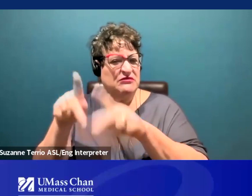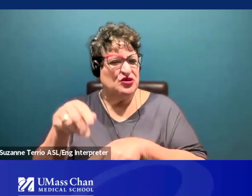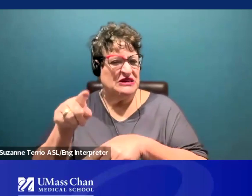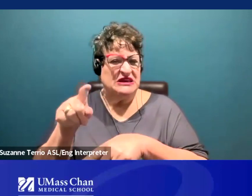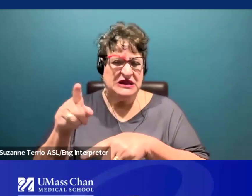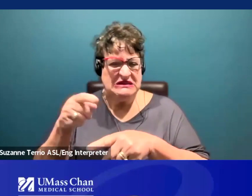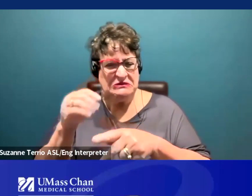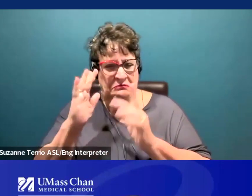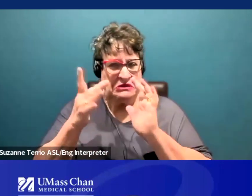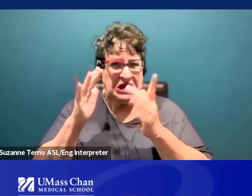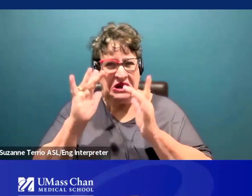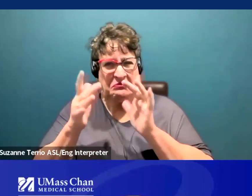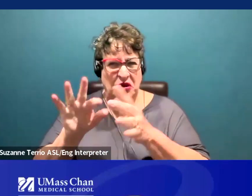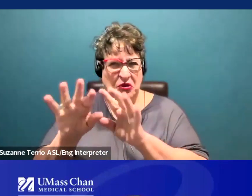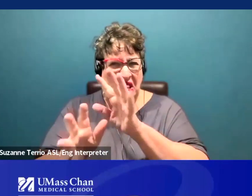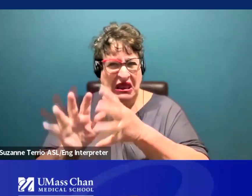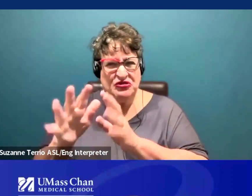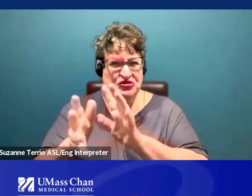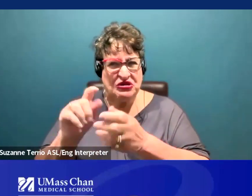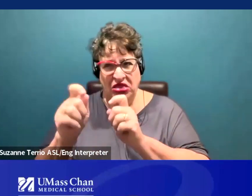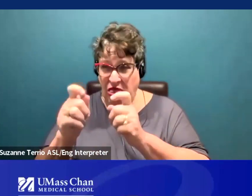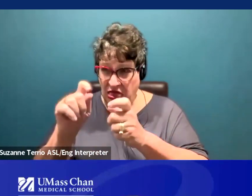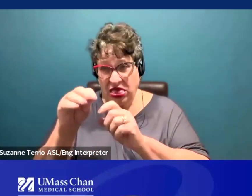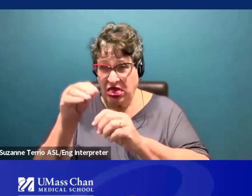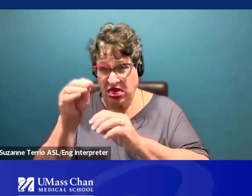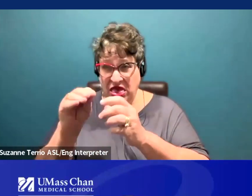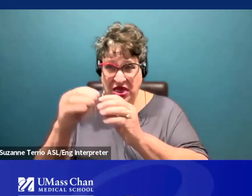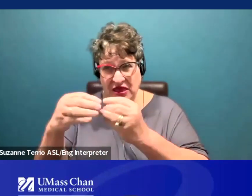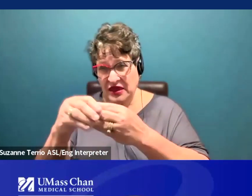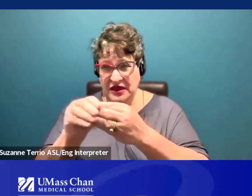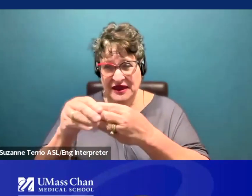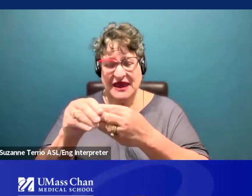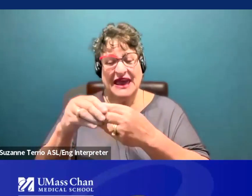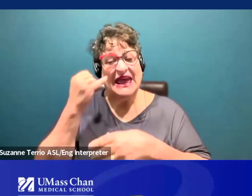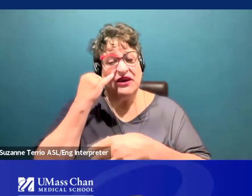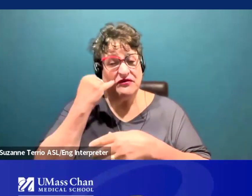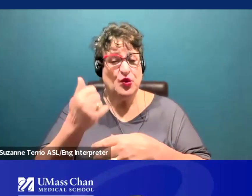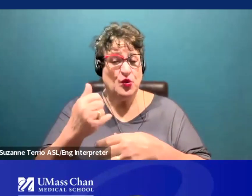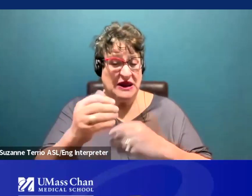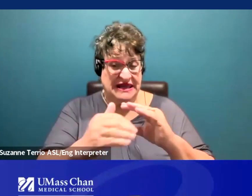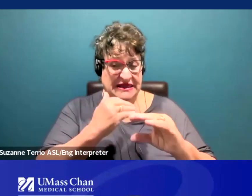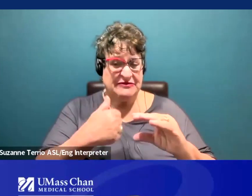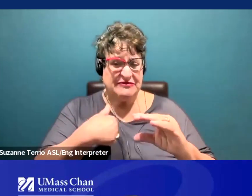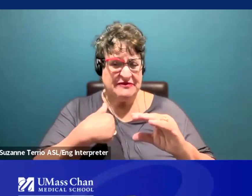And if you want to email me directly, I can kind of share the court accommodation